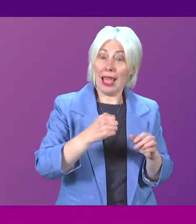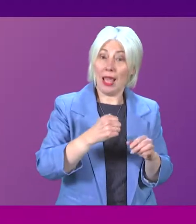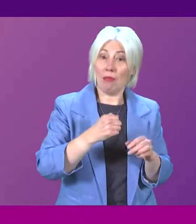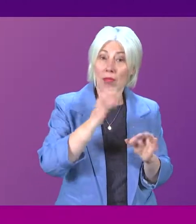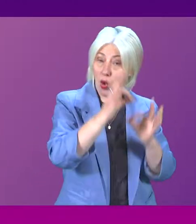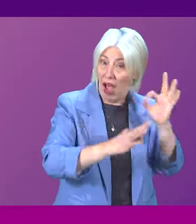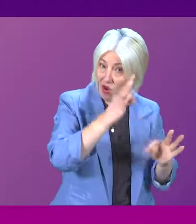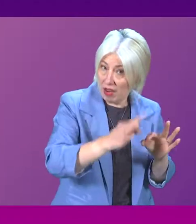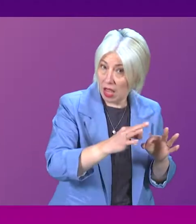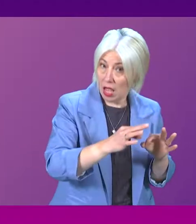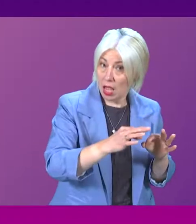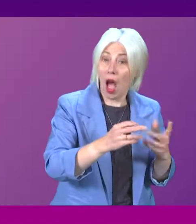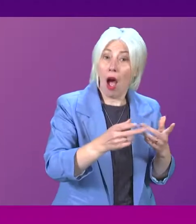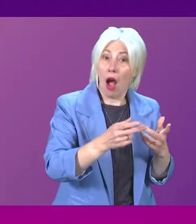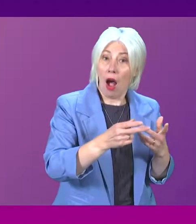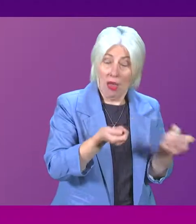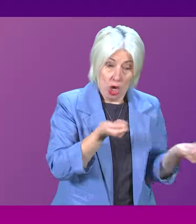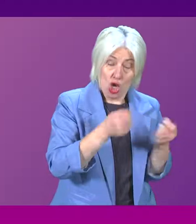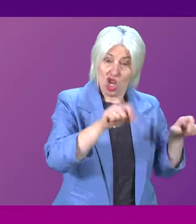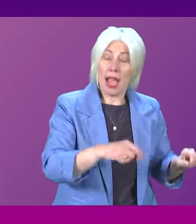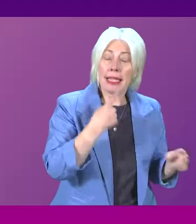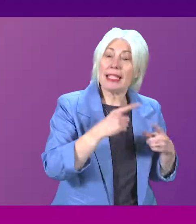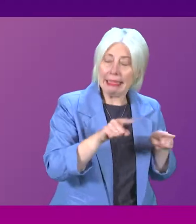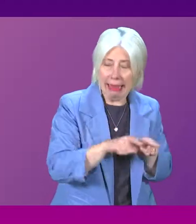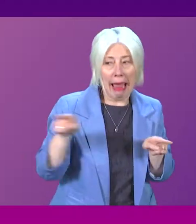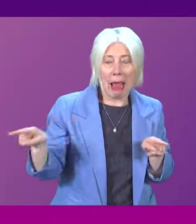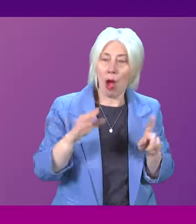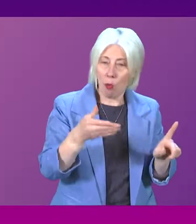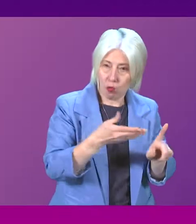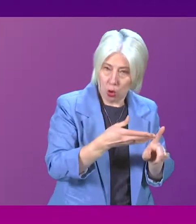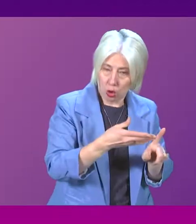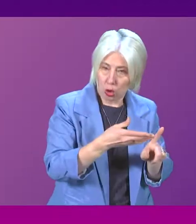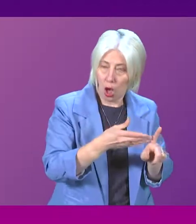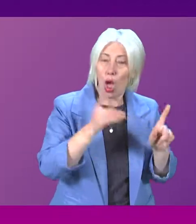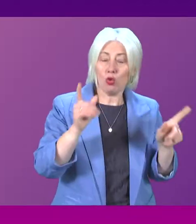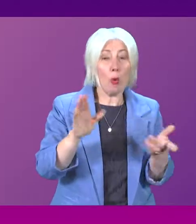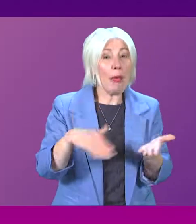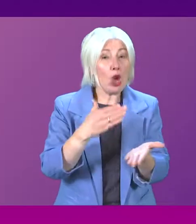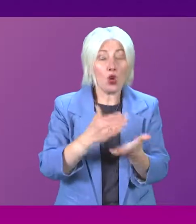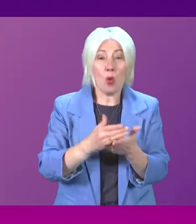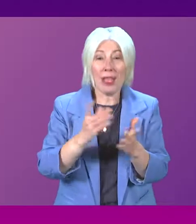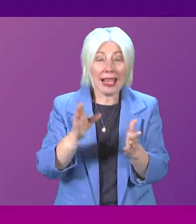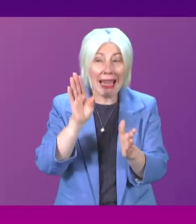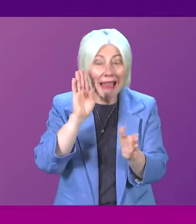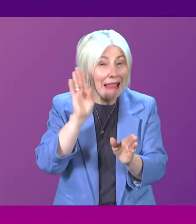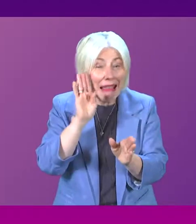There are ways of making sure that the issues of concern in this debate can be heard early and swiftly.